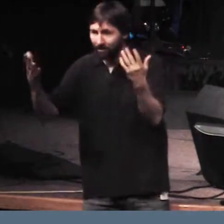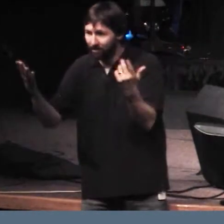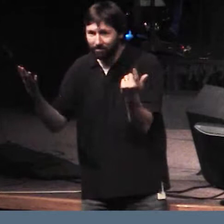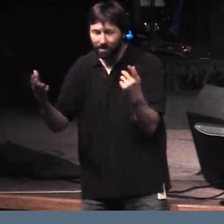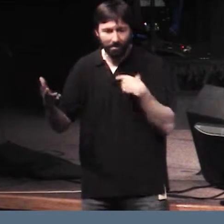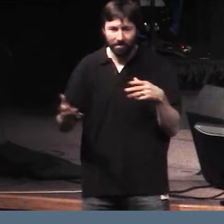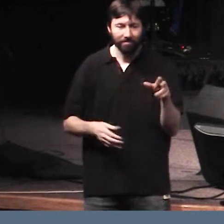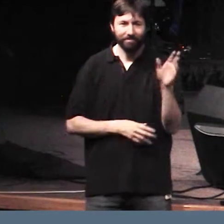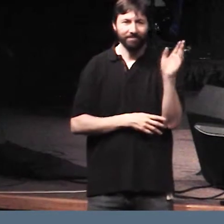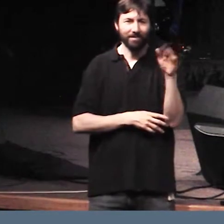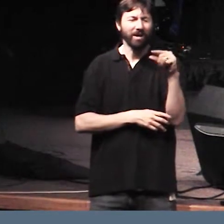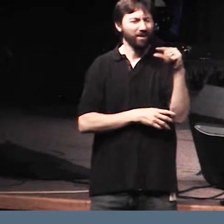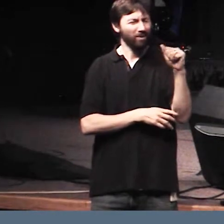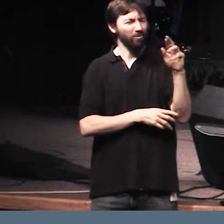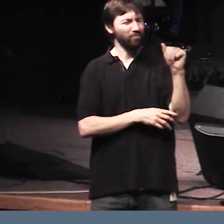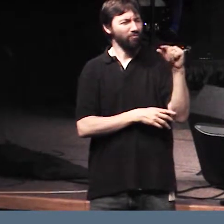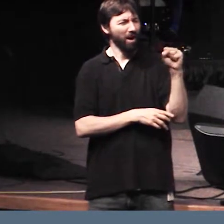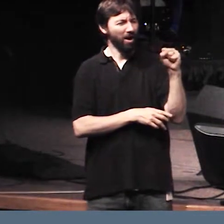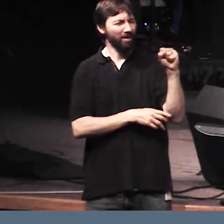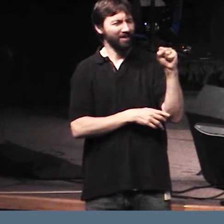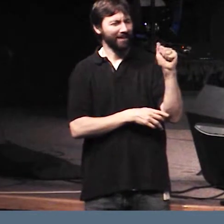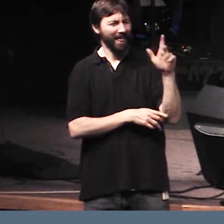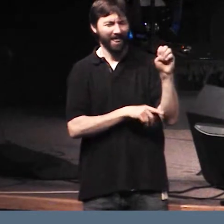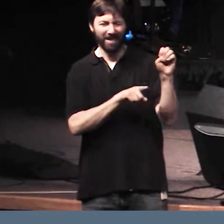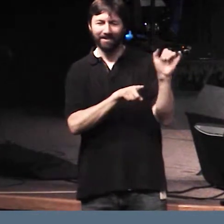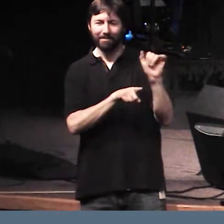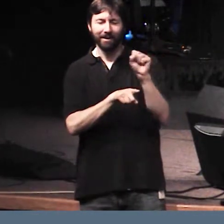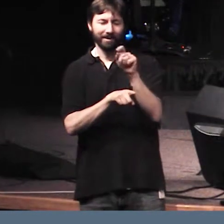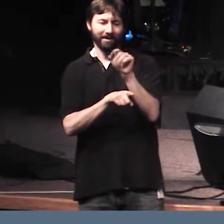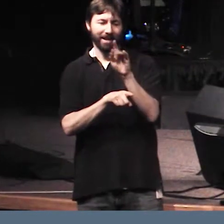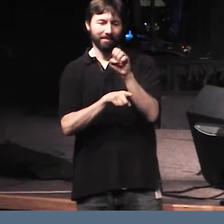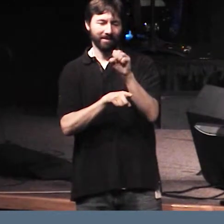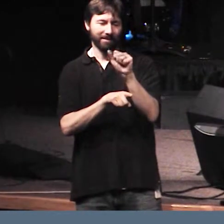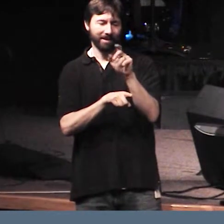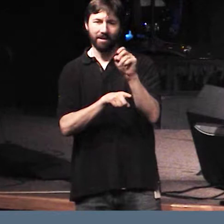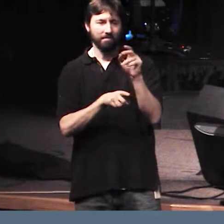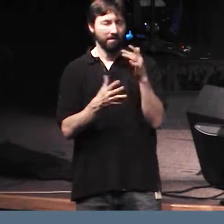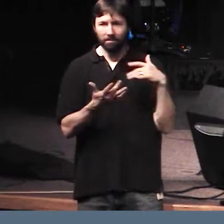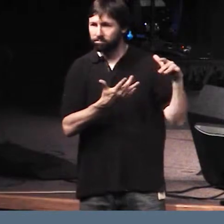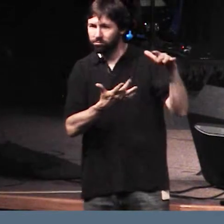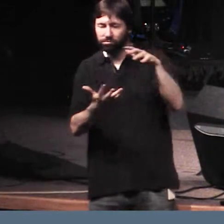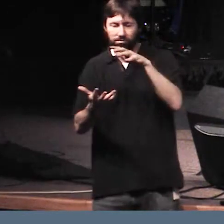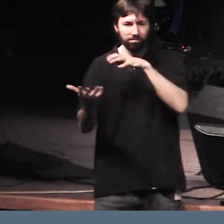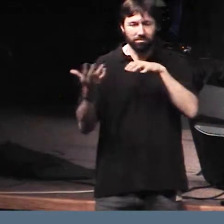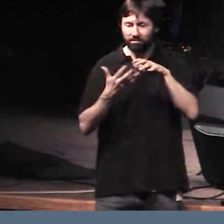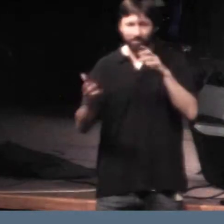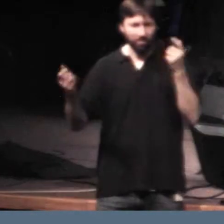I think maybe you call those garage sales or something but but um... everybody, they're running around and they're kind of frantic - I said friend what's going on?